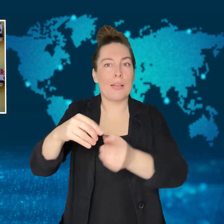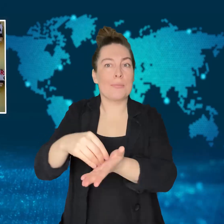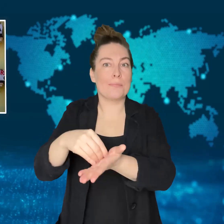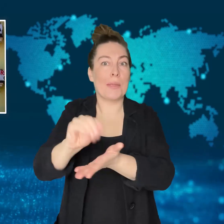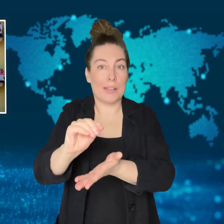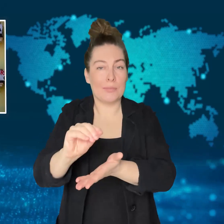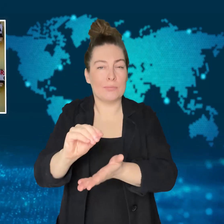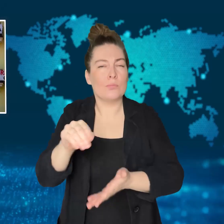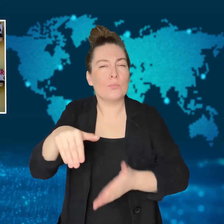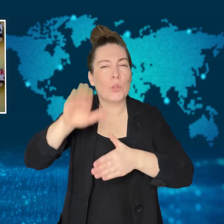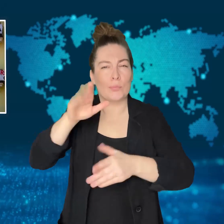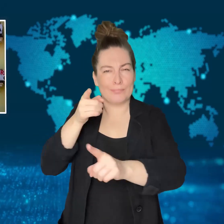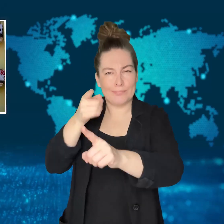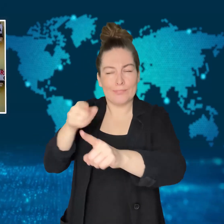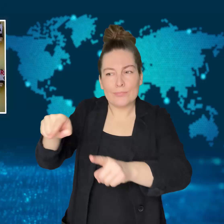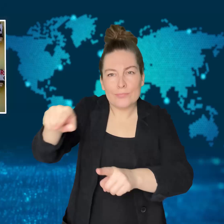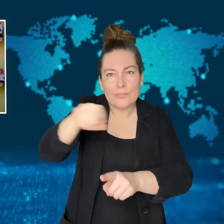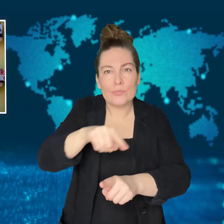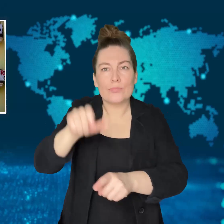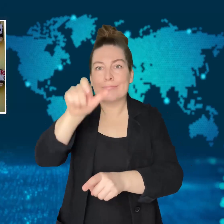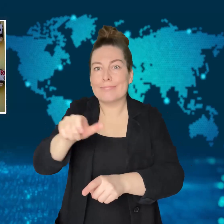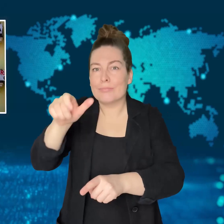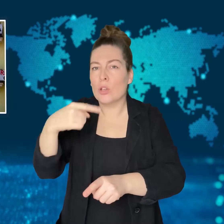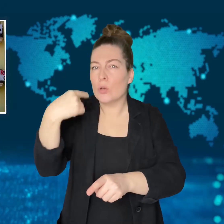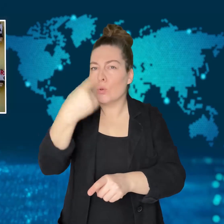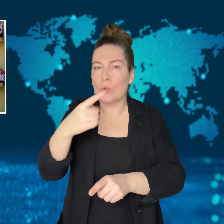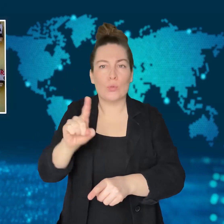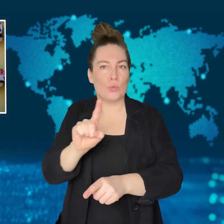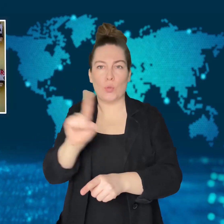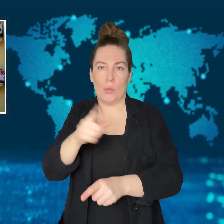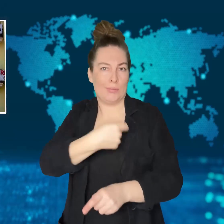are not Spanish citizens or European Union (EU) residents.